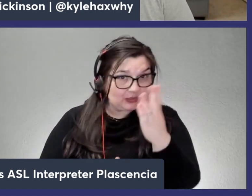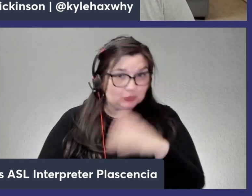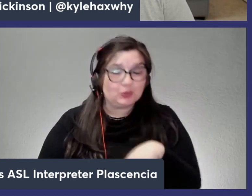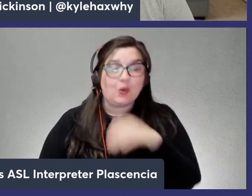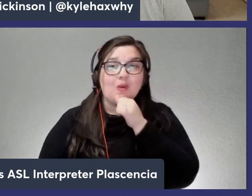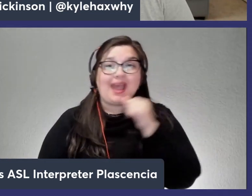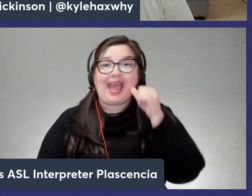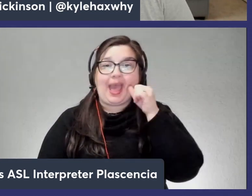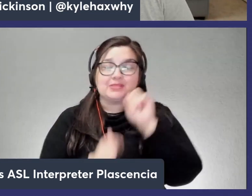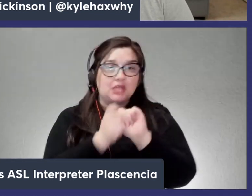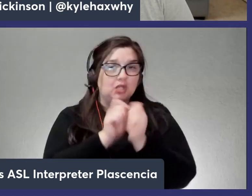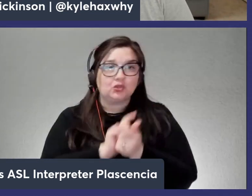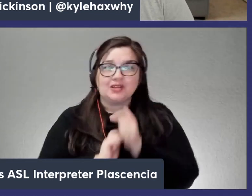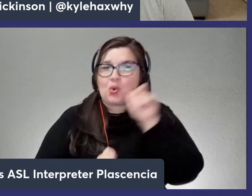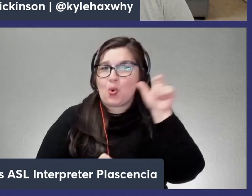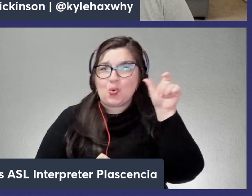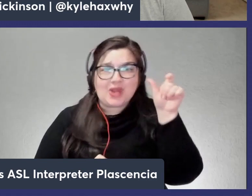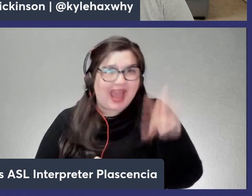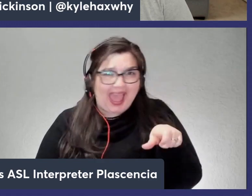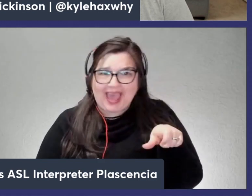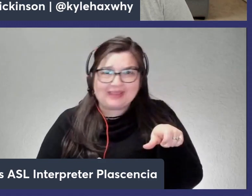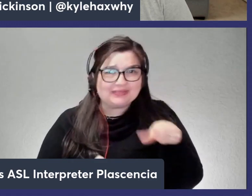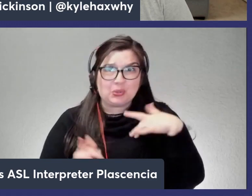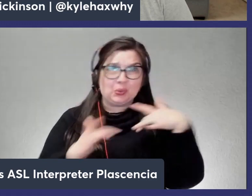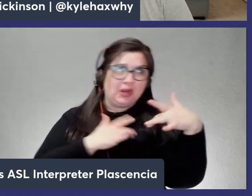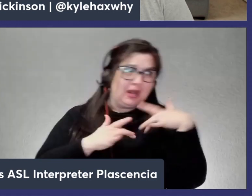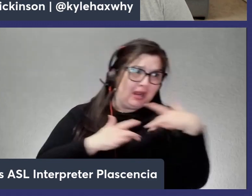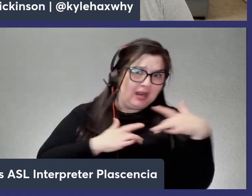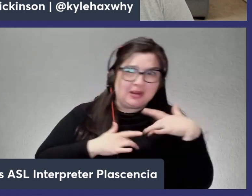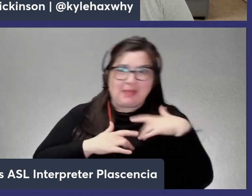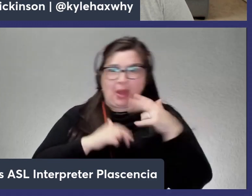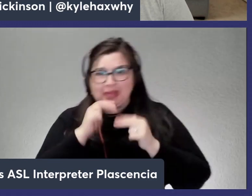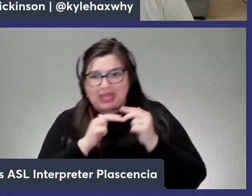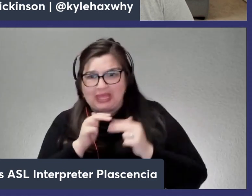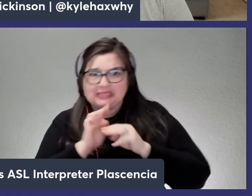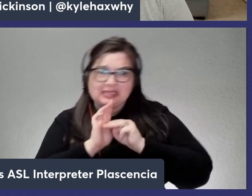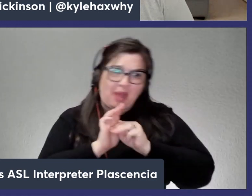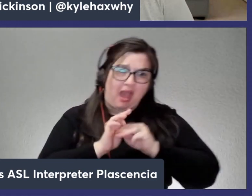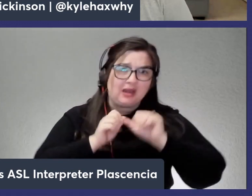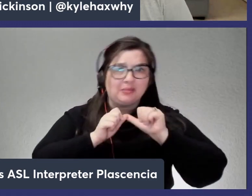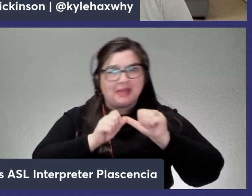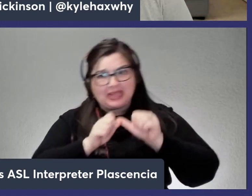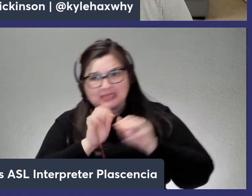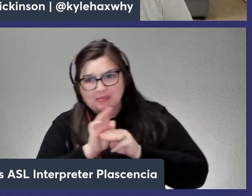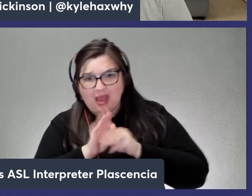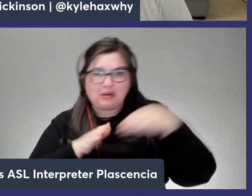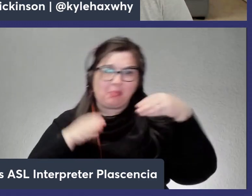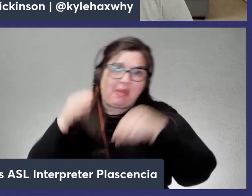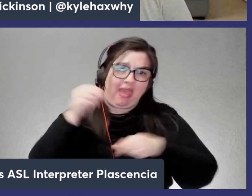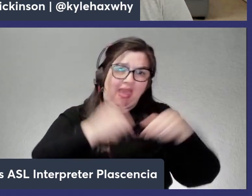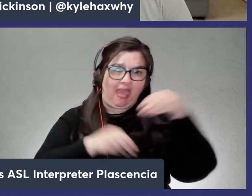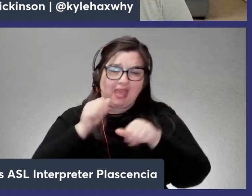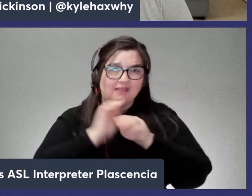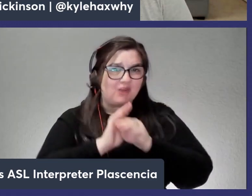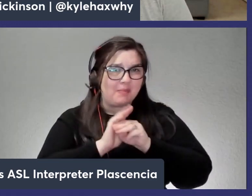you really don't have to worry about building models, maintaining models, paying for those models, because model building isn't free,